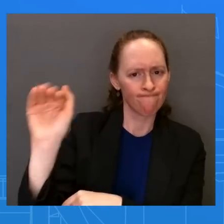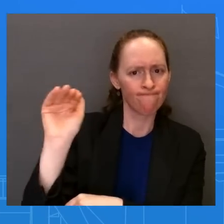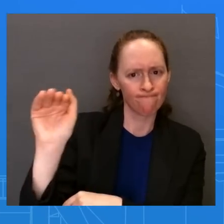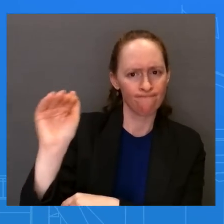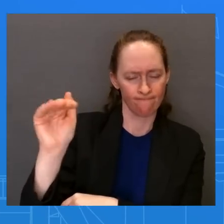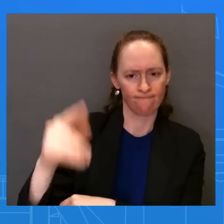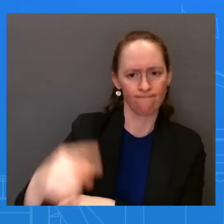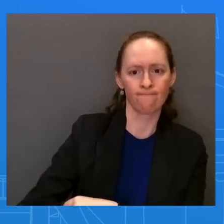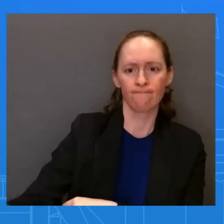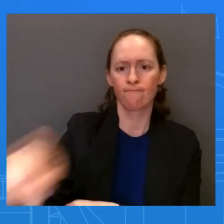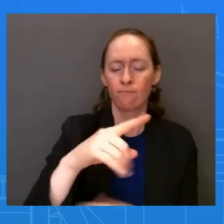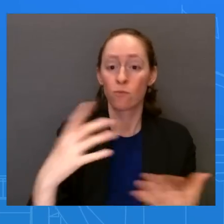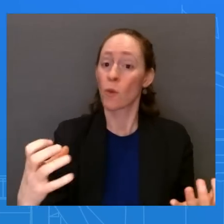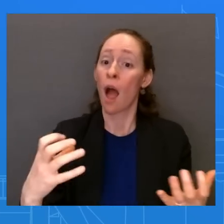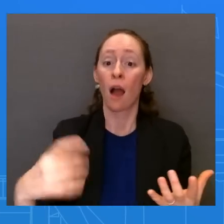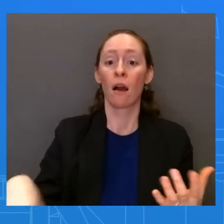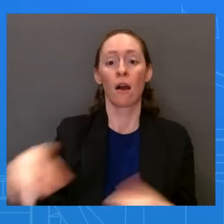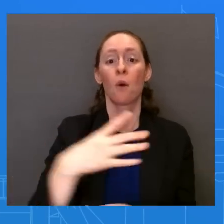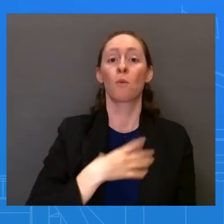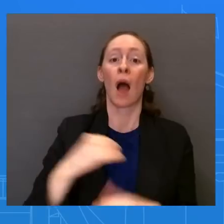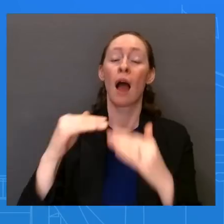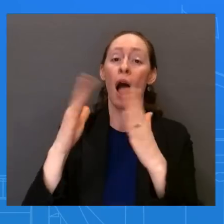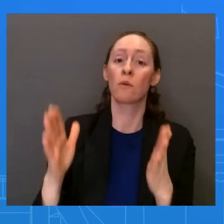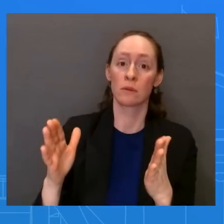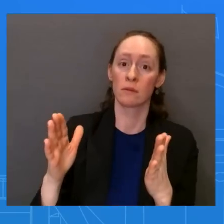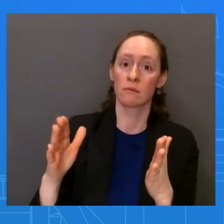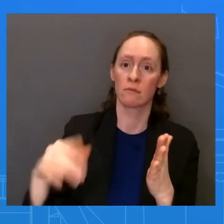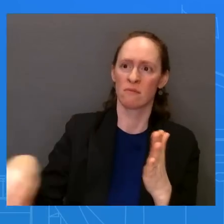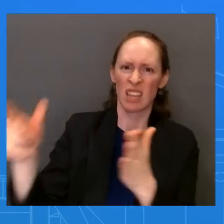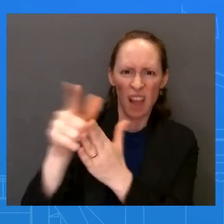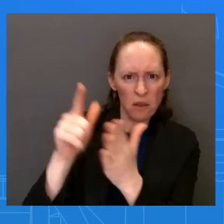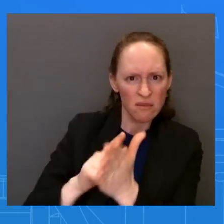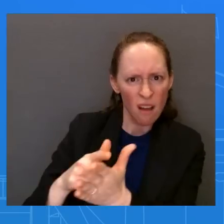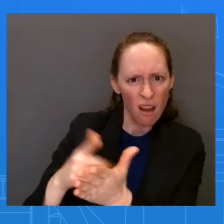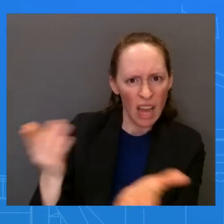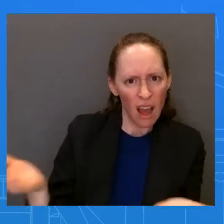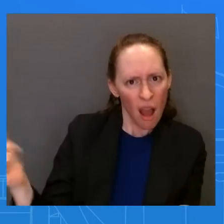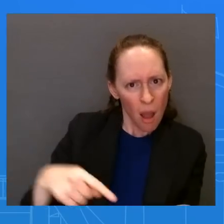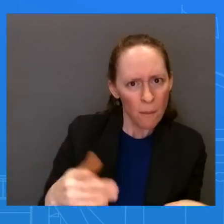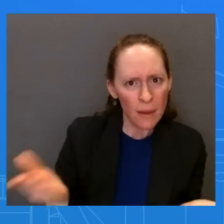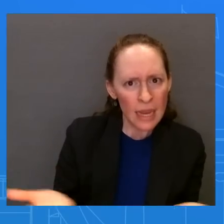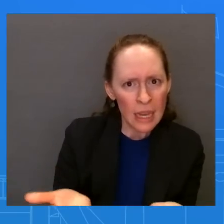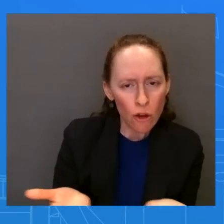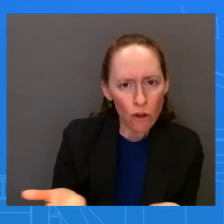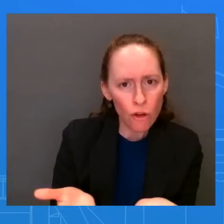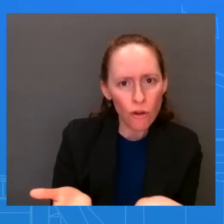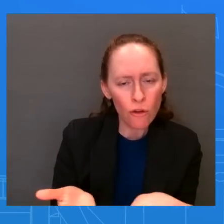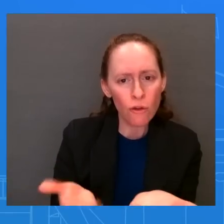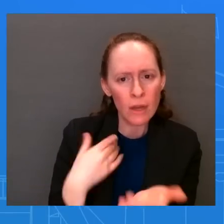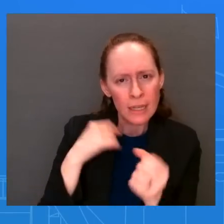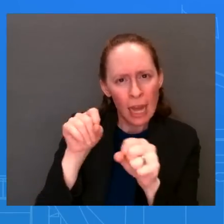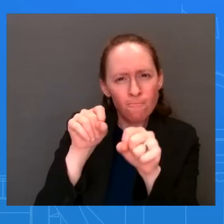and take questions from reporters? Ms. Jean-Pierre: That is something that I would refer you to the White House Counsel's Office. This is -- they have been engaged with all of you.